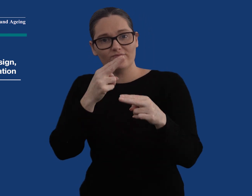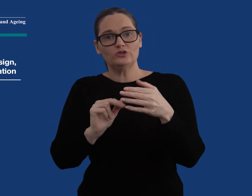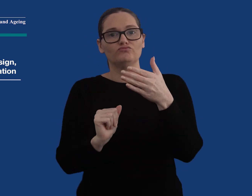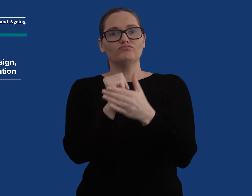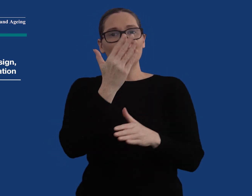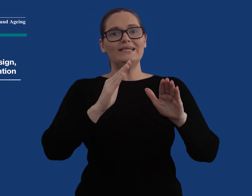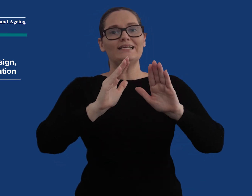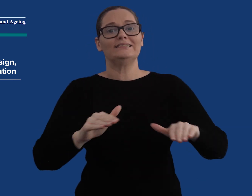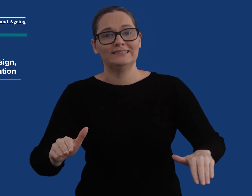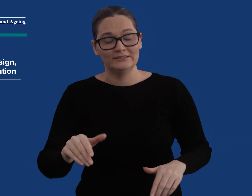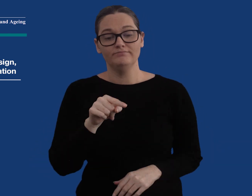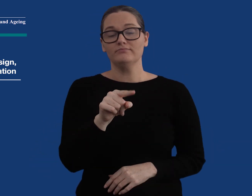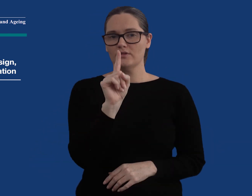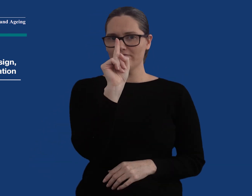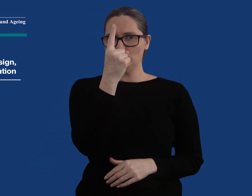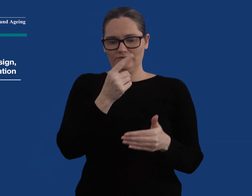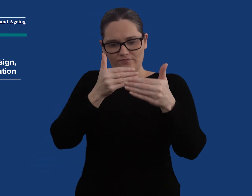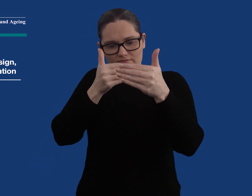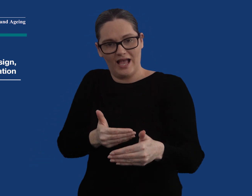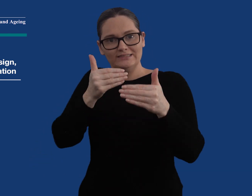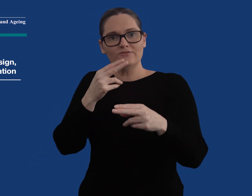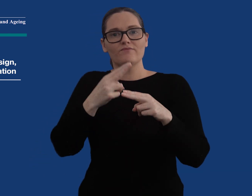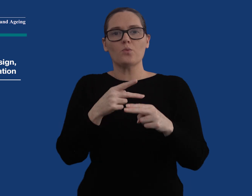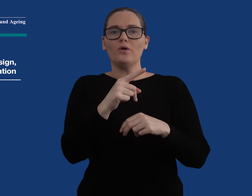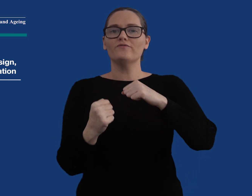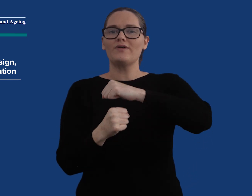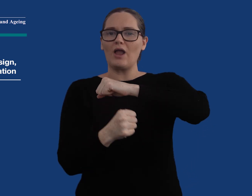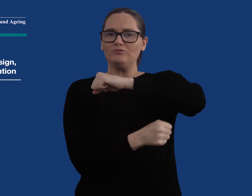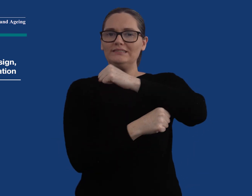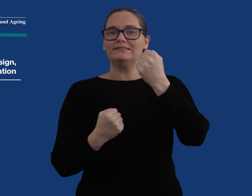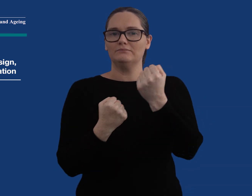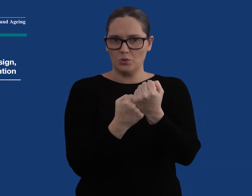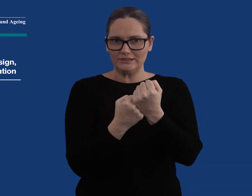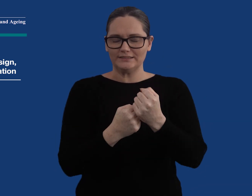in Thriving Kids, as the first phase of Foundational Supports.